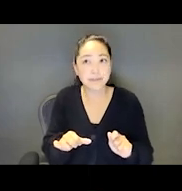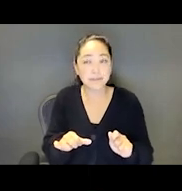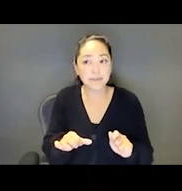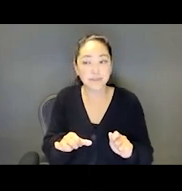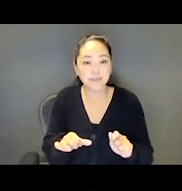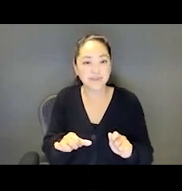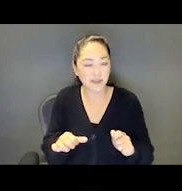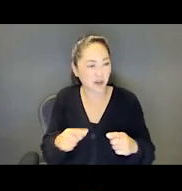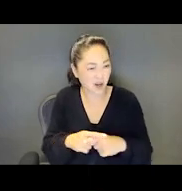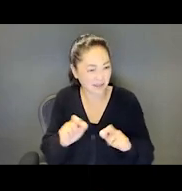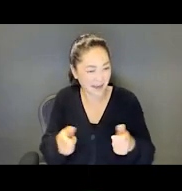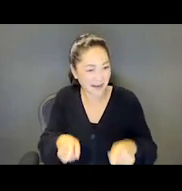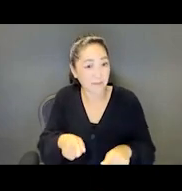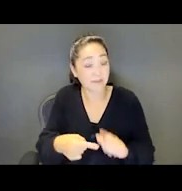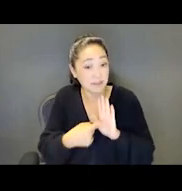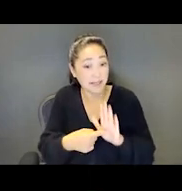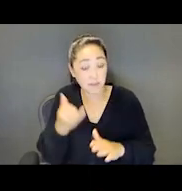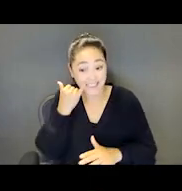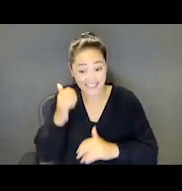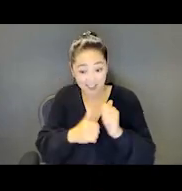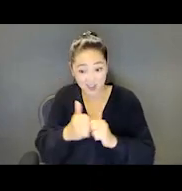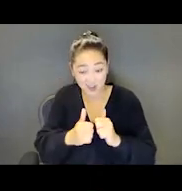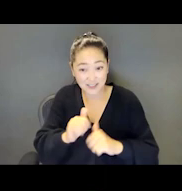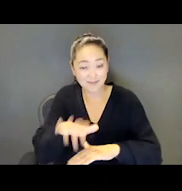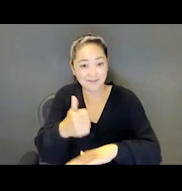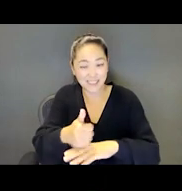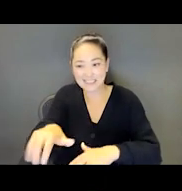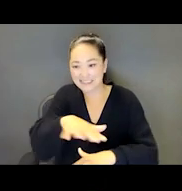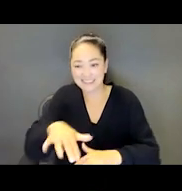but you're not letting people that are taking care of trails.